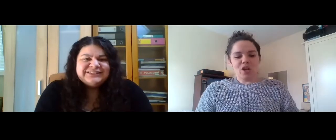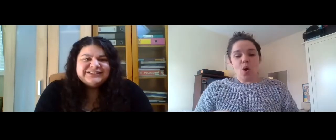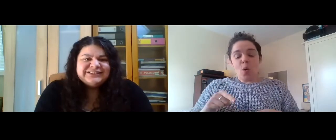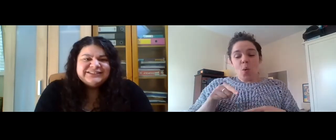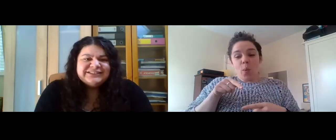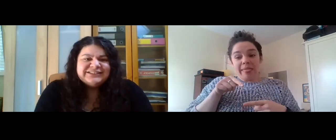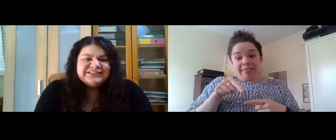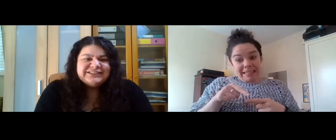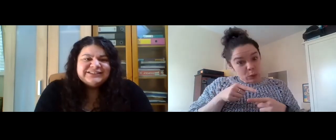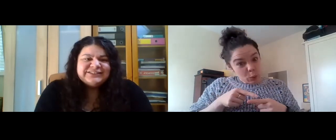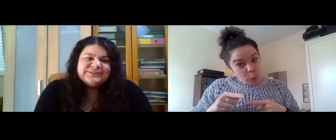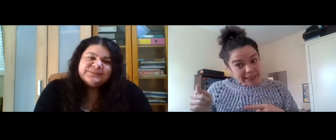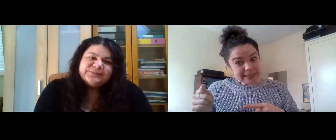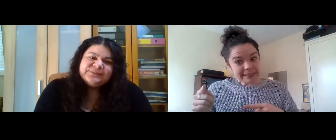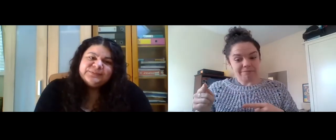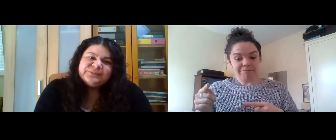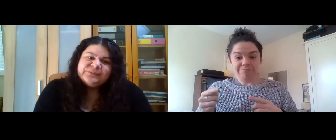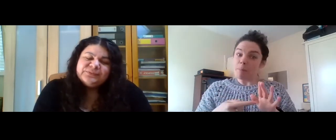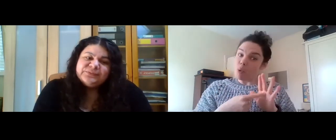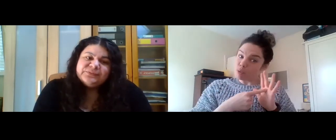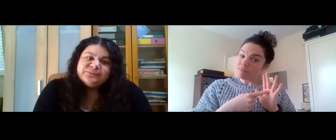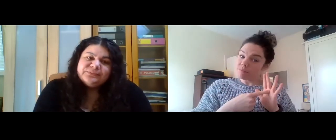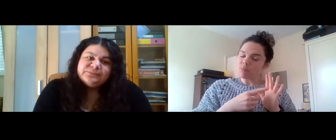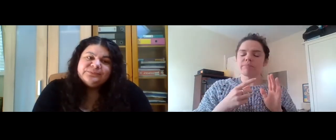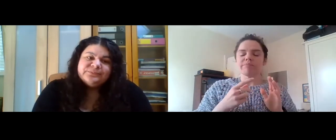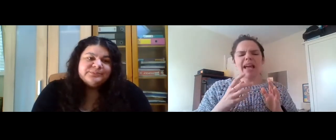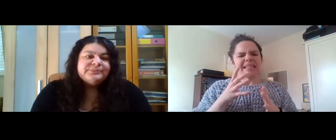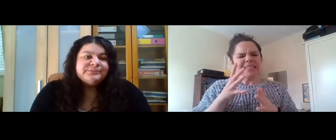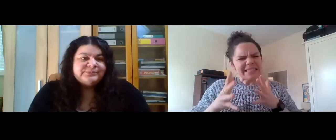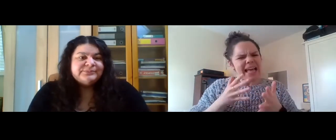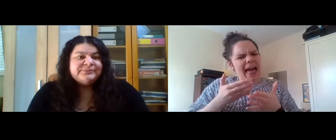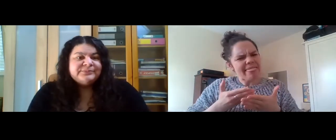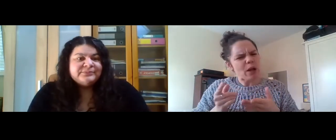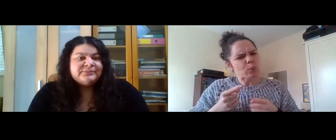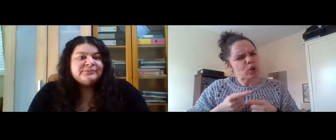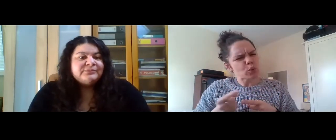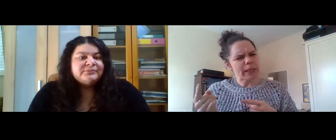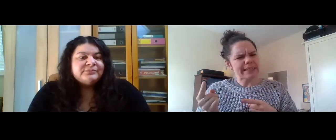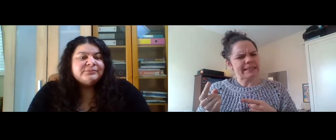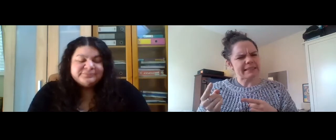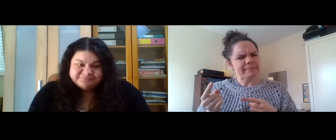So... this week is important, it's Sign Language Week!